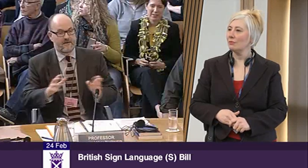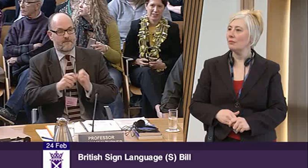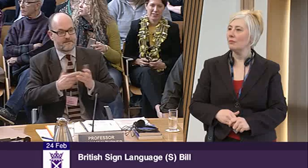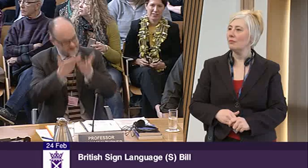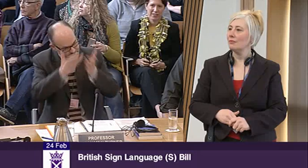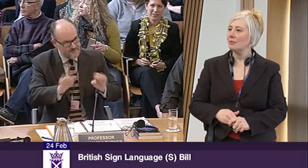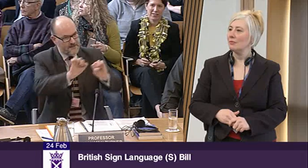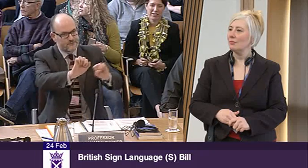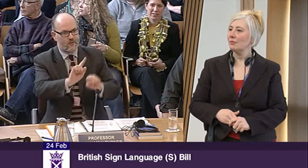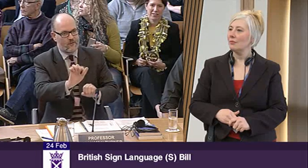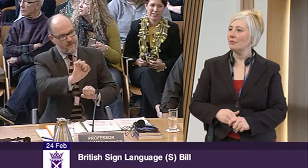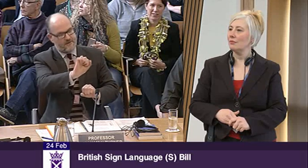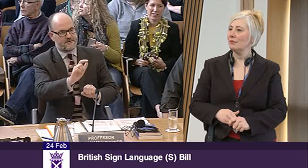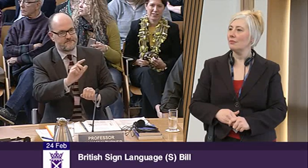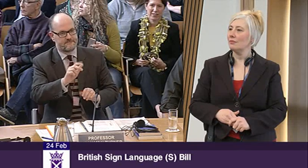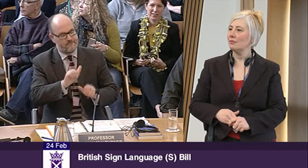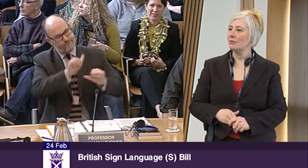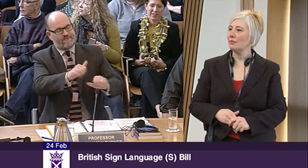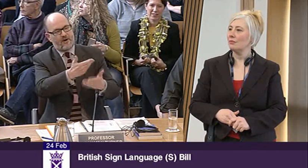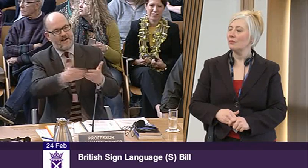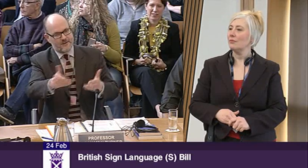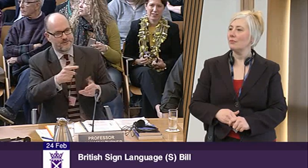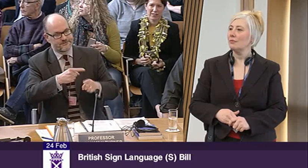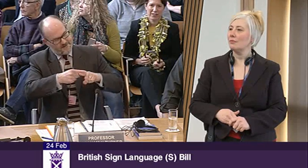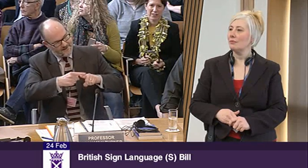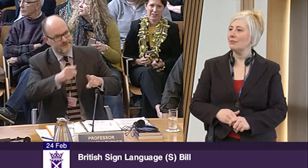of sentences. I am a BSL user, but in respect of the fact that your first and preferred